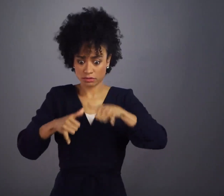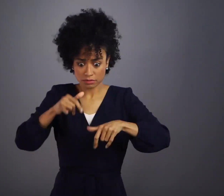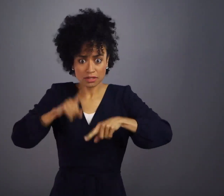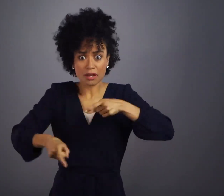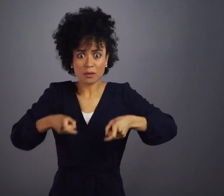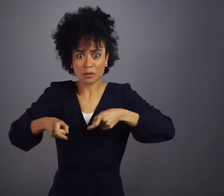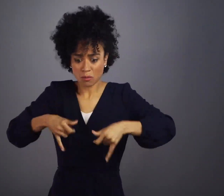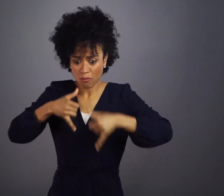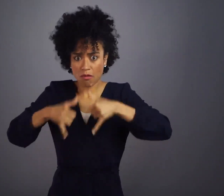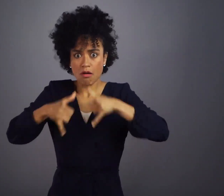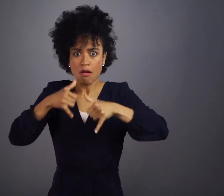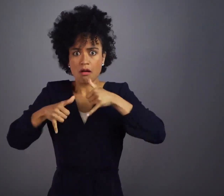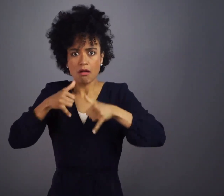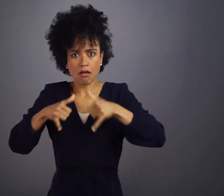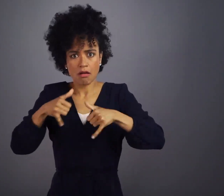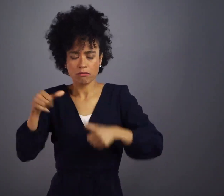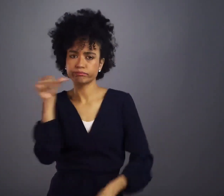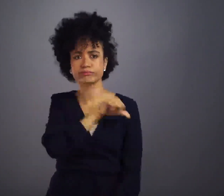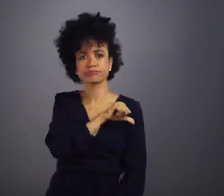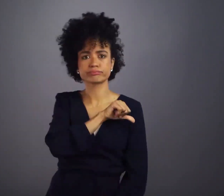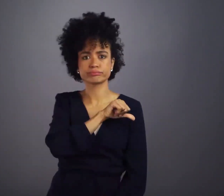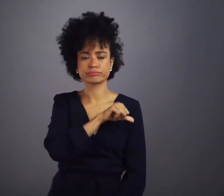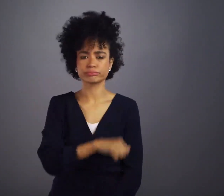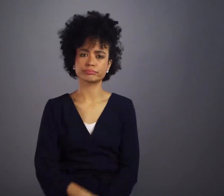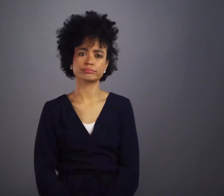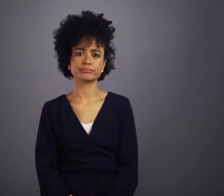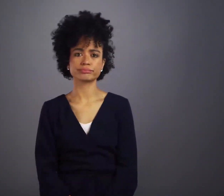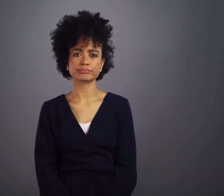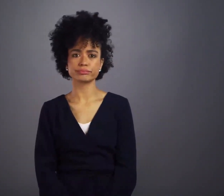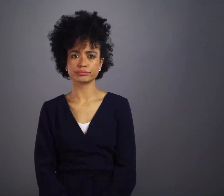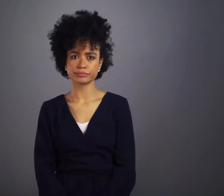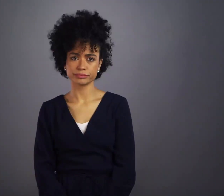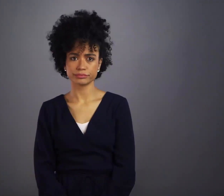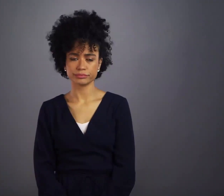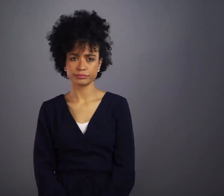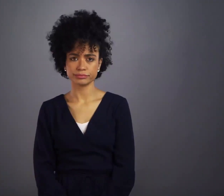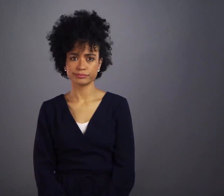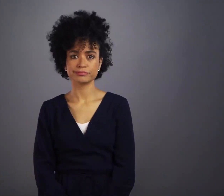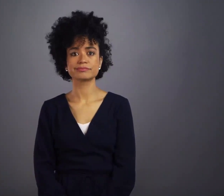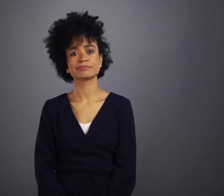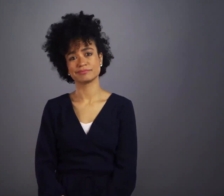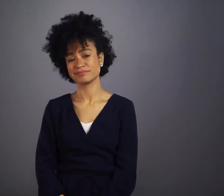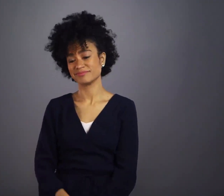but at some stage of his drinking career he begins to lose all control of his liquor consumption,